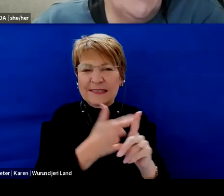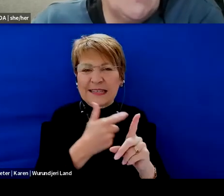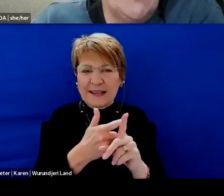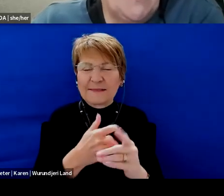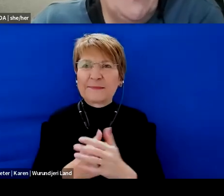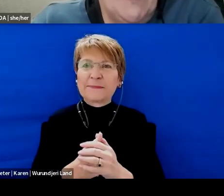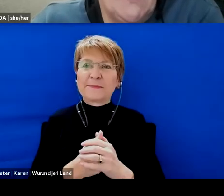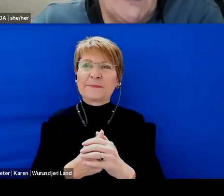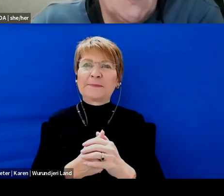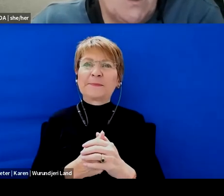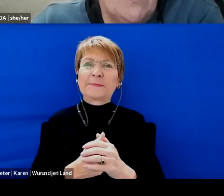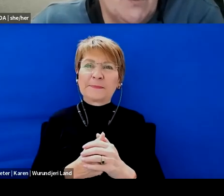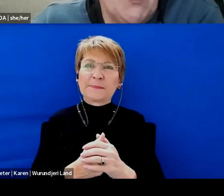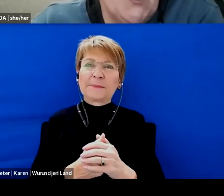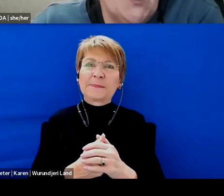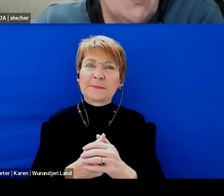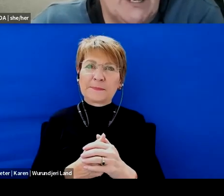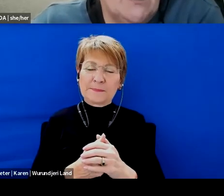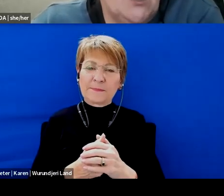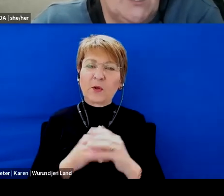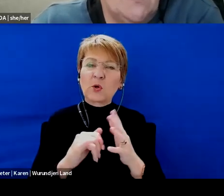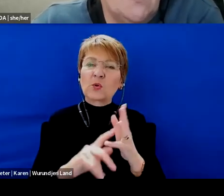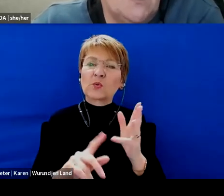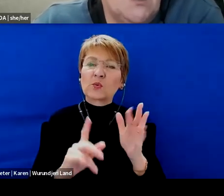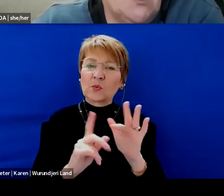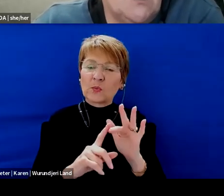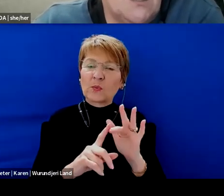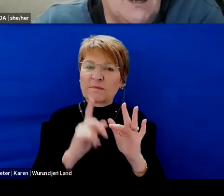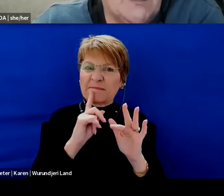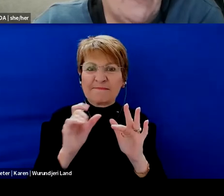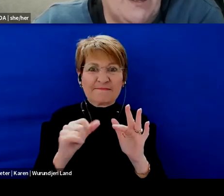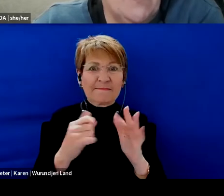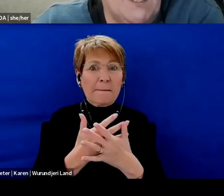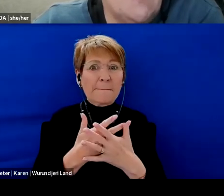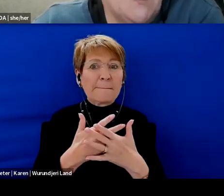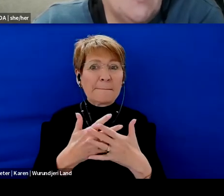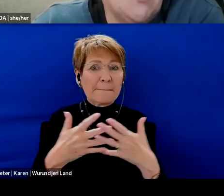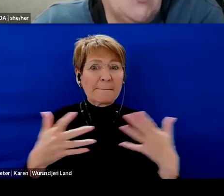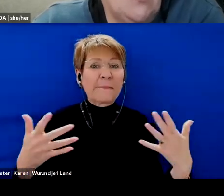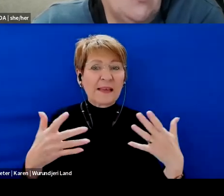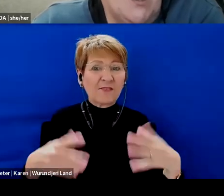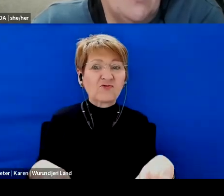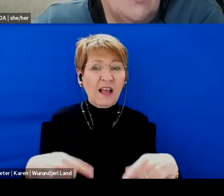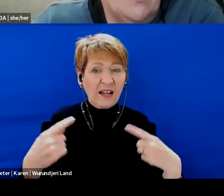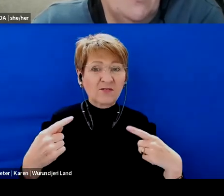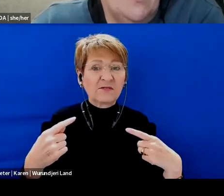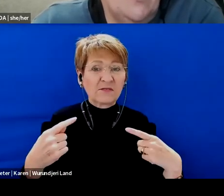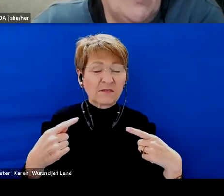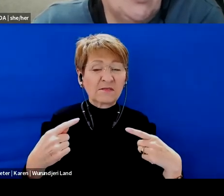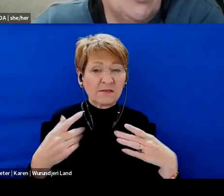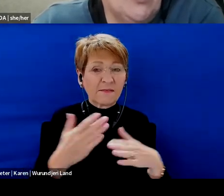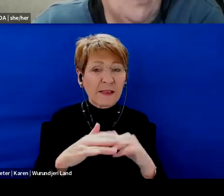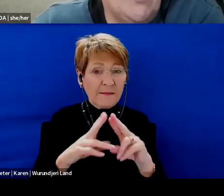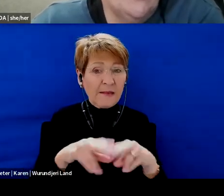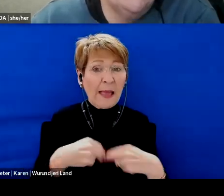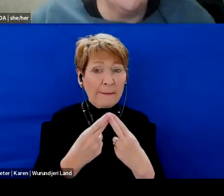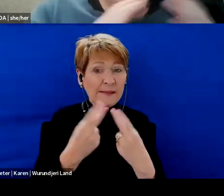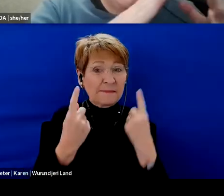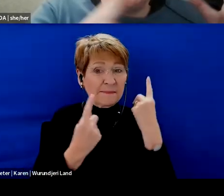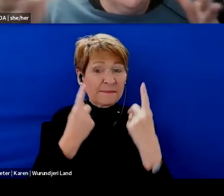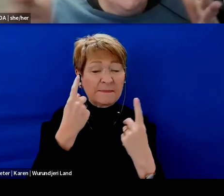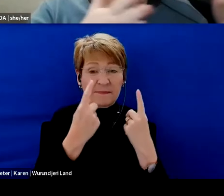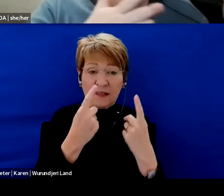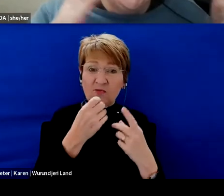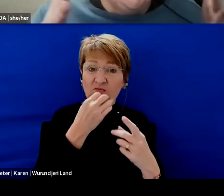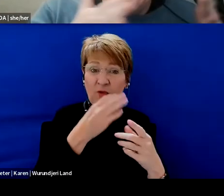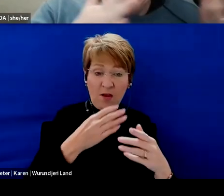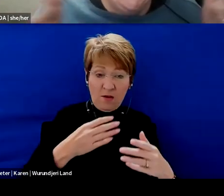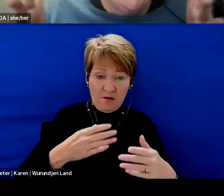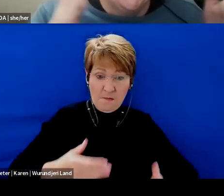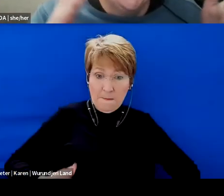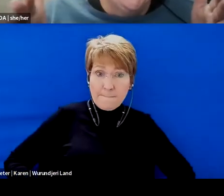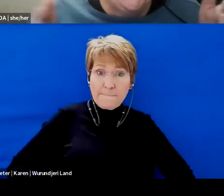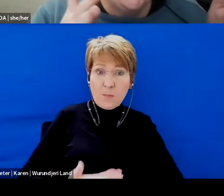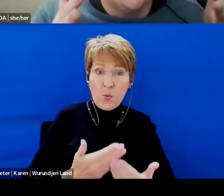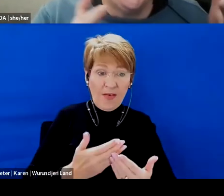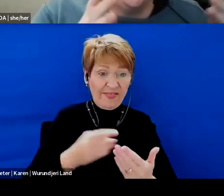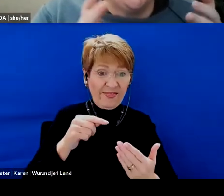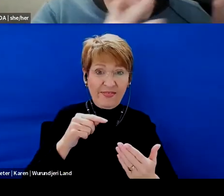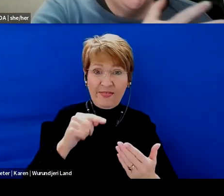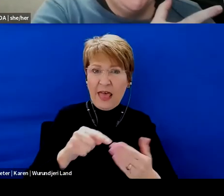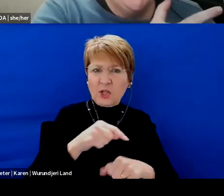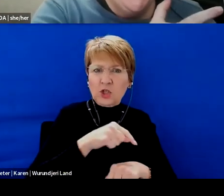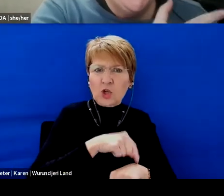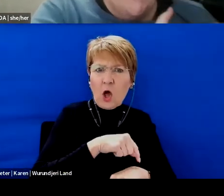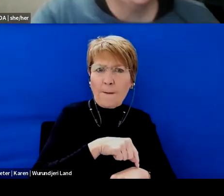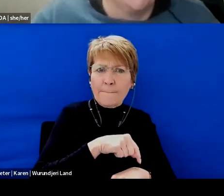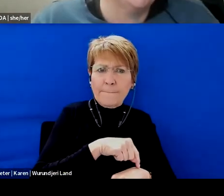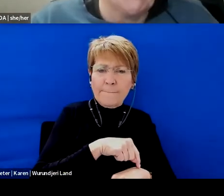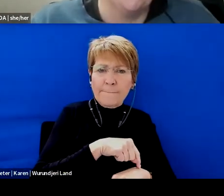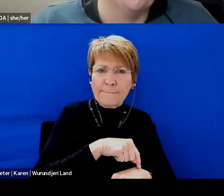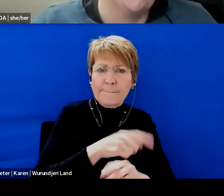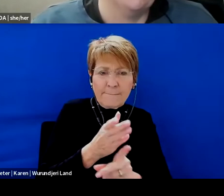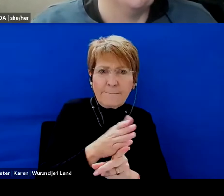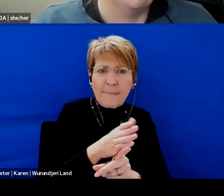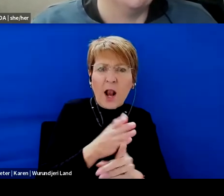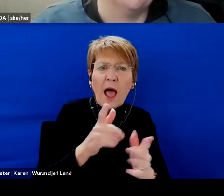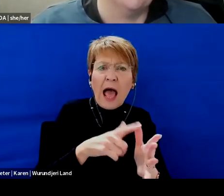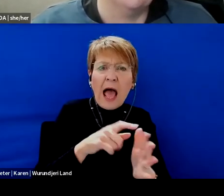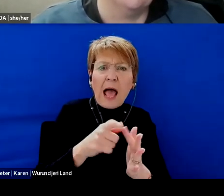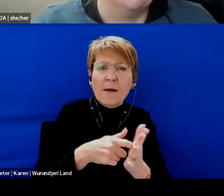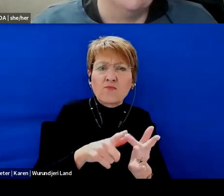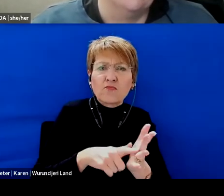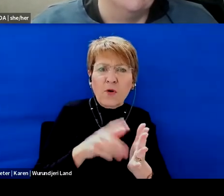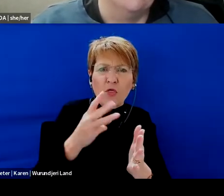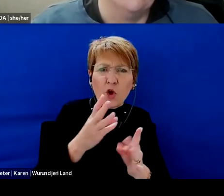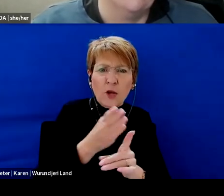I think it's it's really fair to say it's one of the most challenging decisions as a family. As to the when you look at when your child is born in the year, you know, whether it be in the cost because it wasn't like I was bang on the cast, I think, was